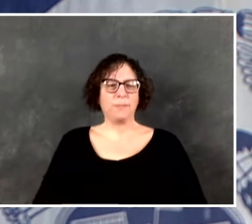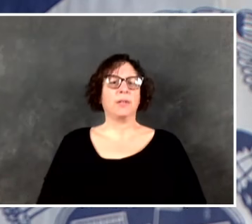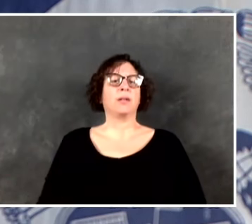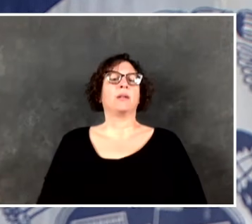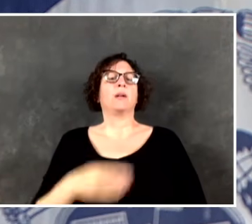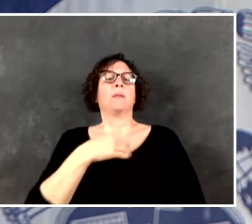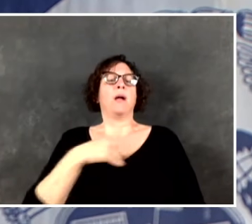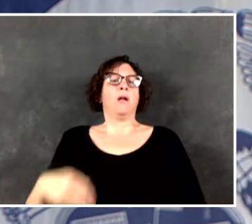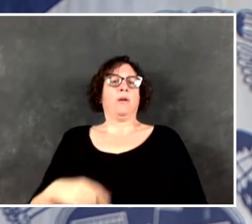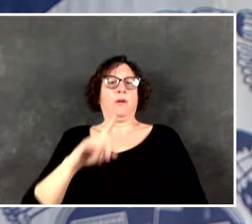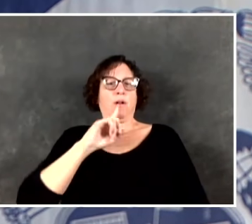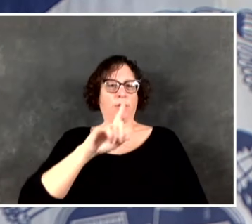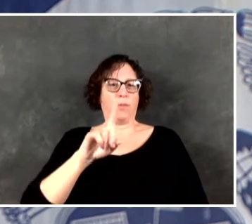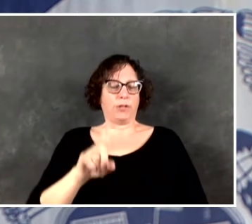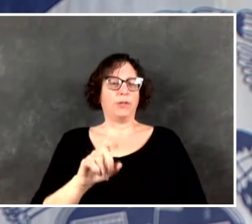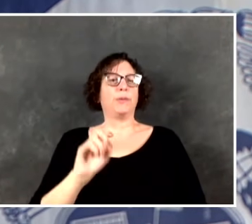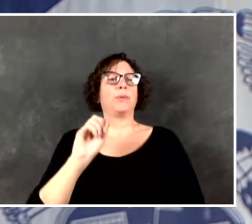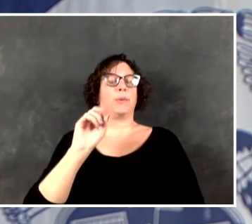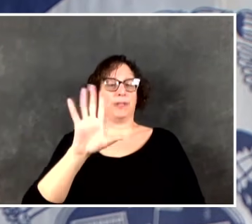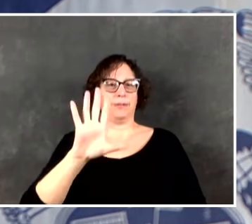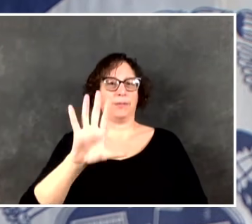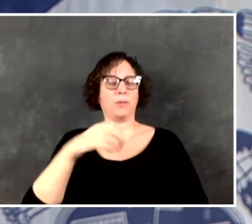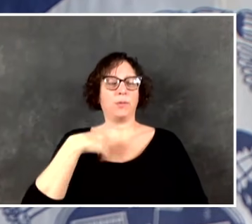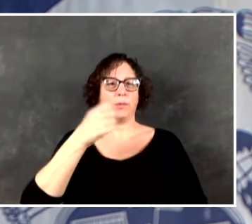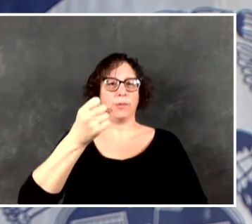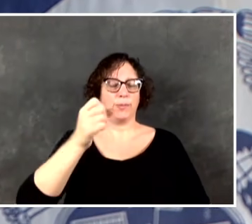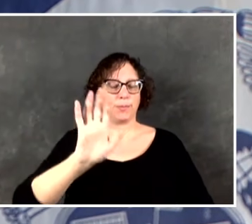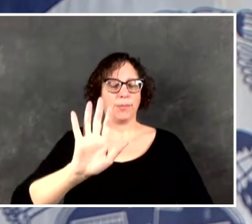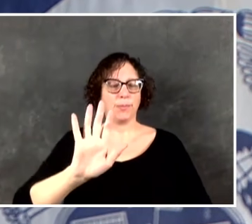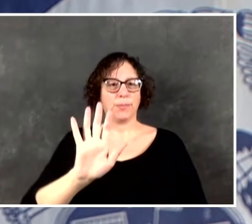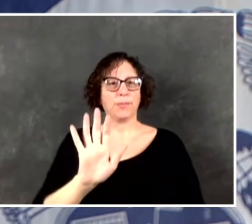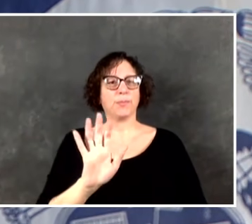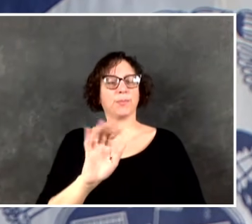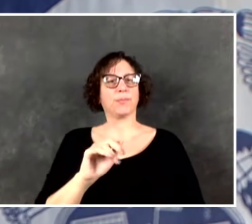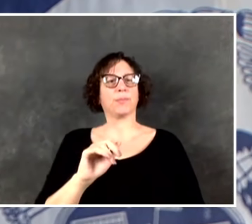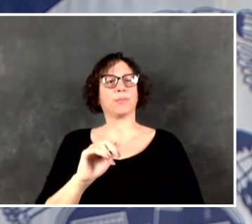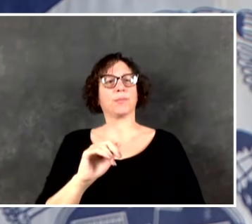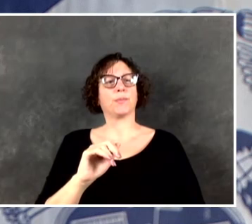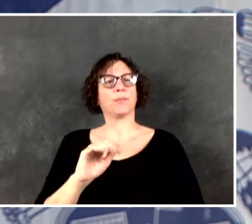POIBSSLTOE SOCIALLY DISCSSU ASSISTANCE -- DISTANCE AND TAKE A WALK .